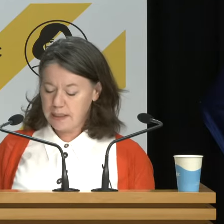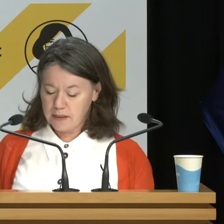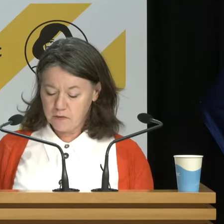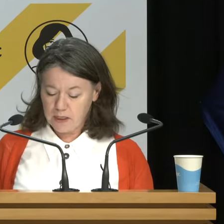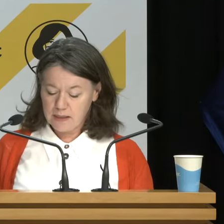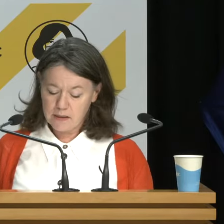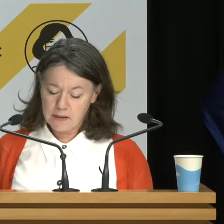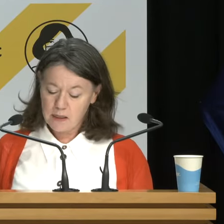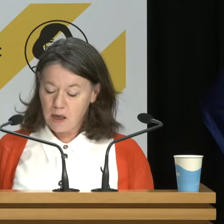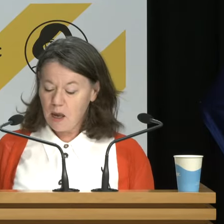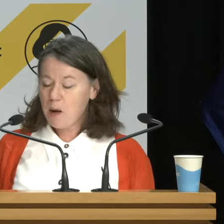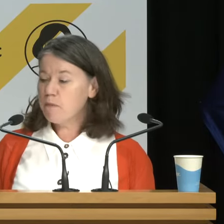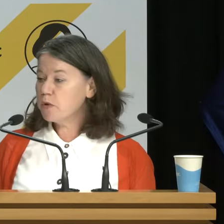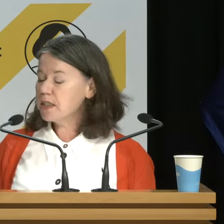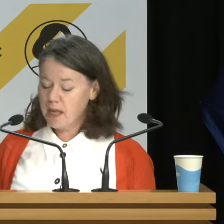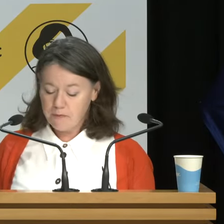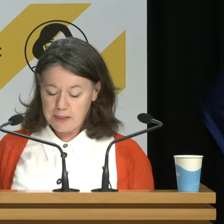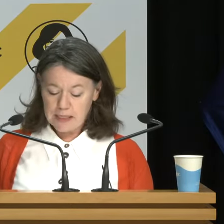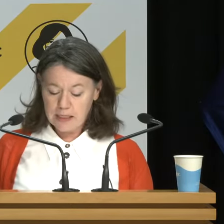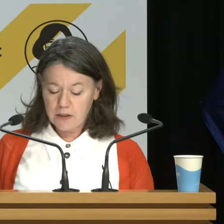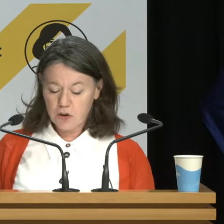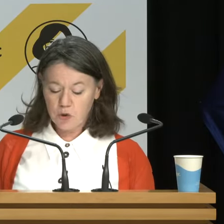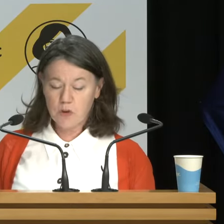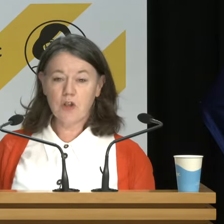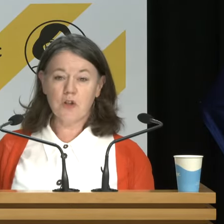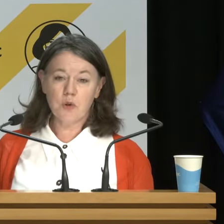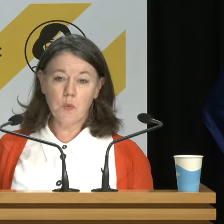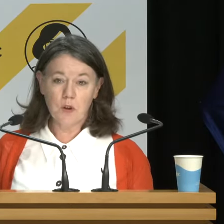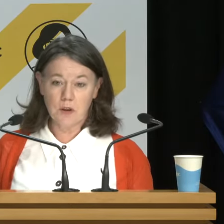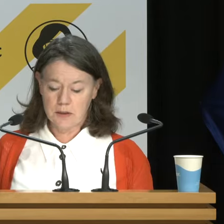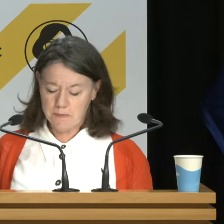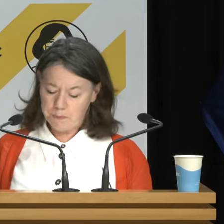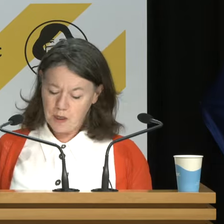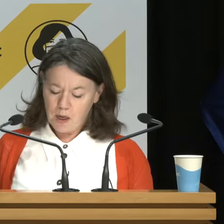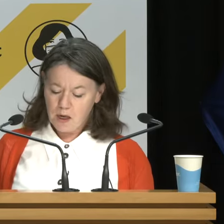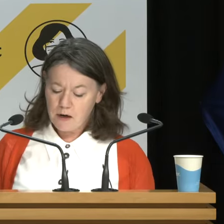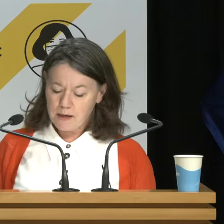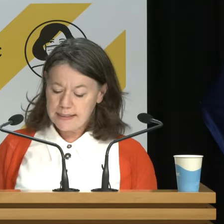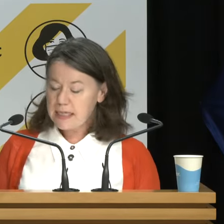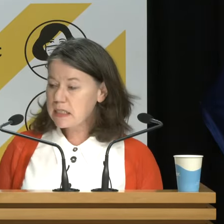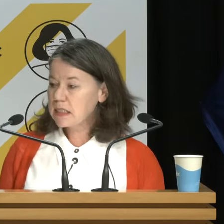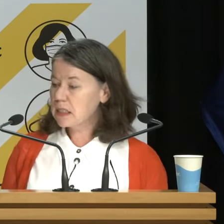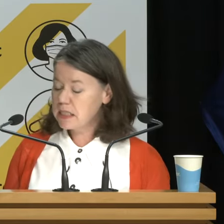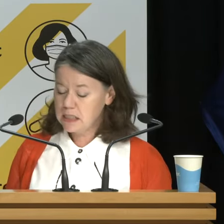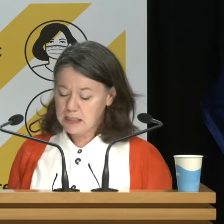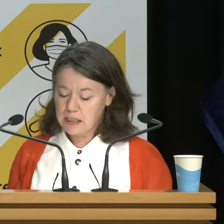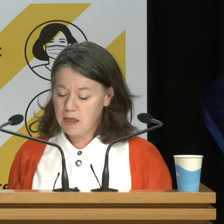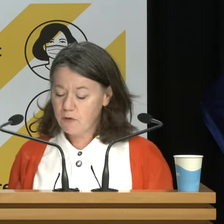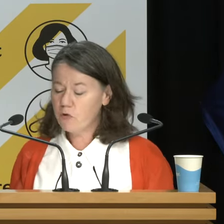staff have been